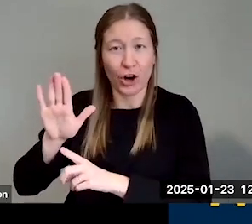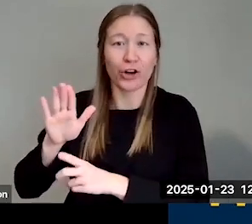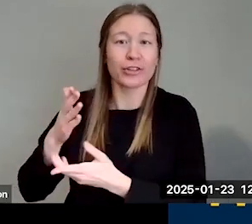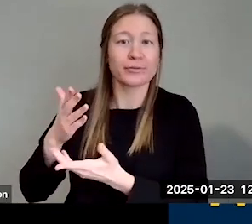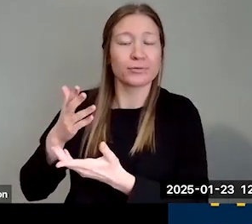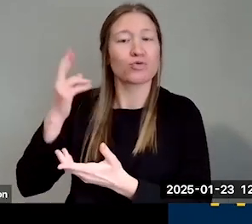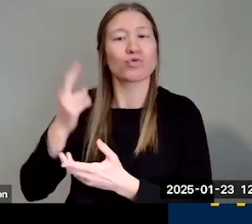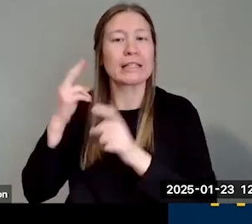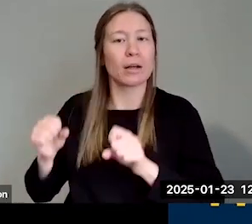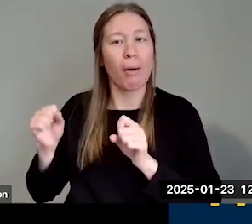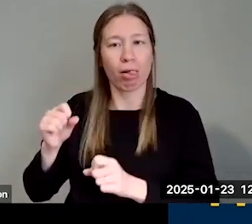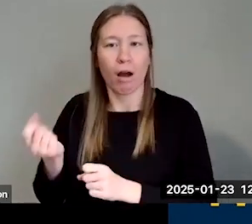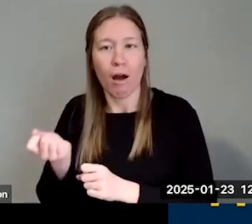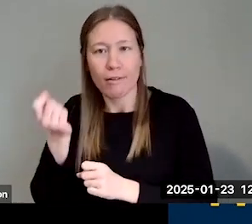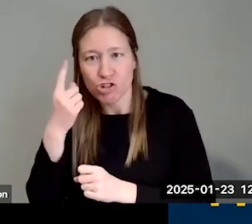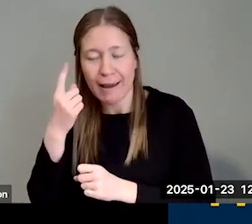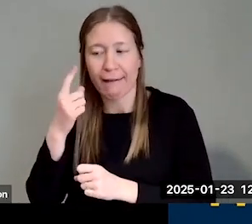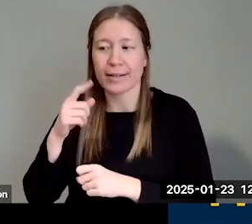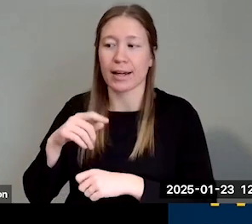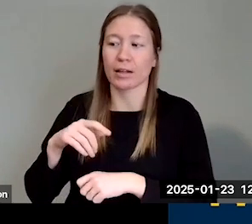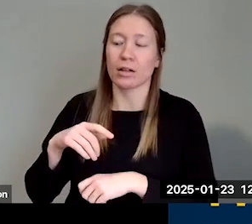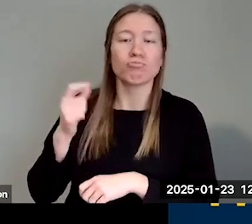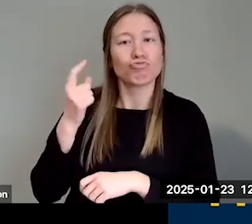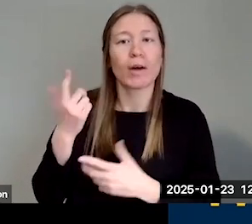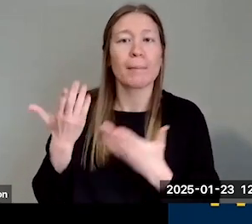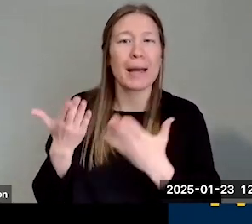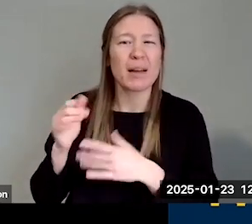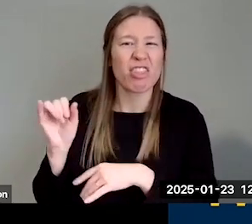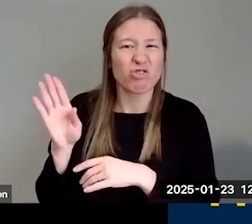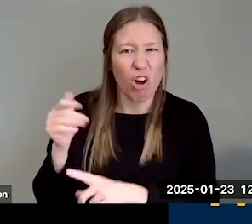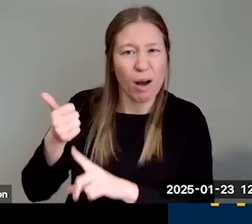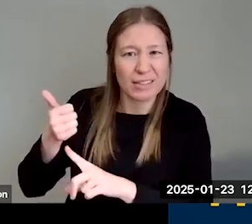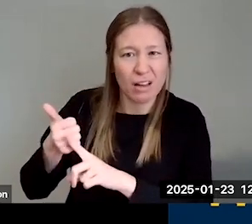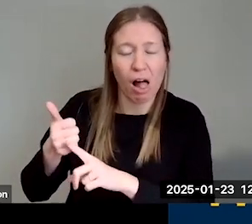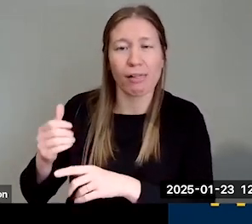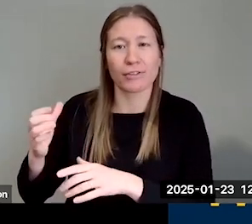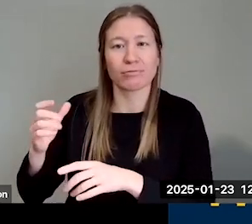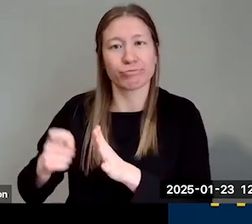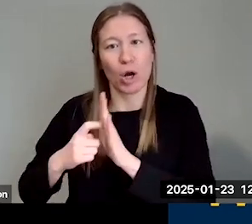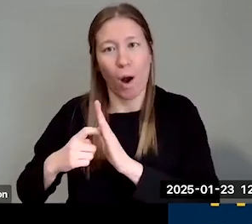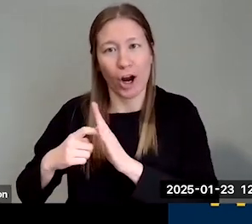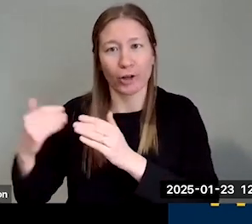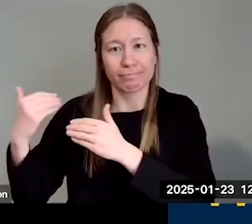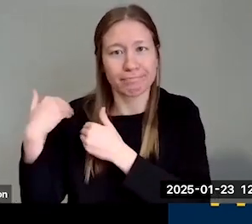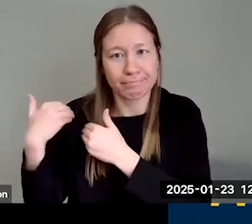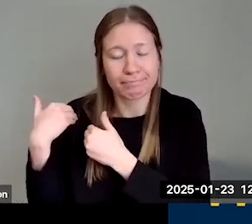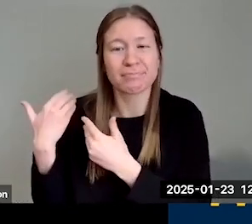that either the ability to perform the essential functions will be impaired by a medical condition